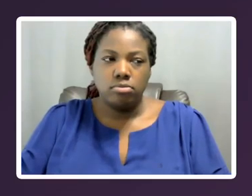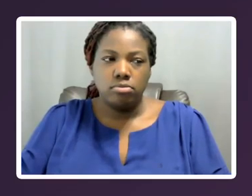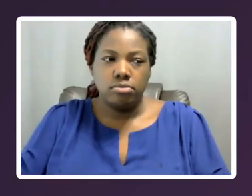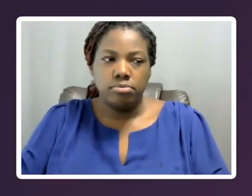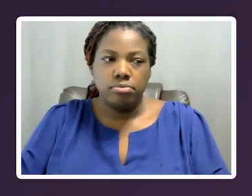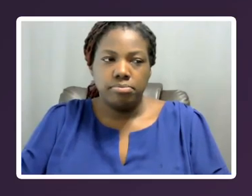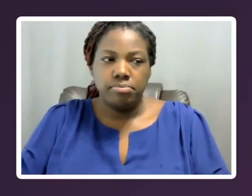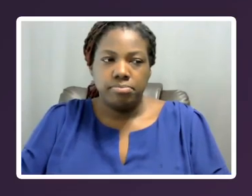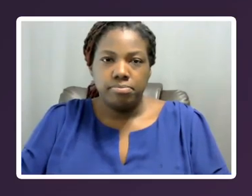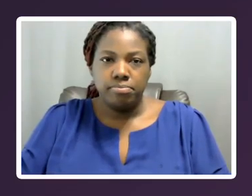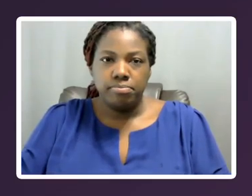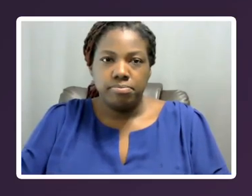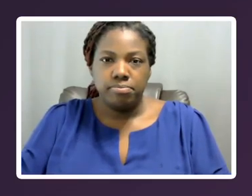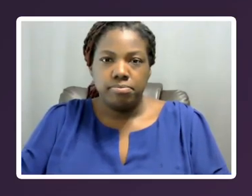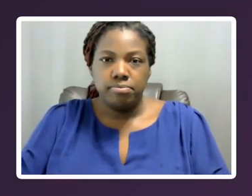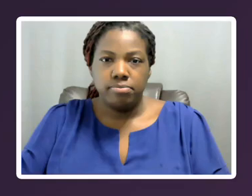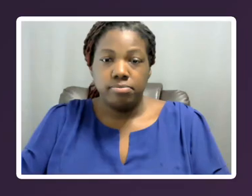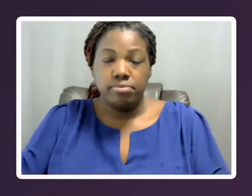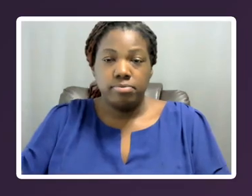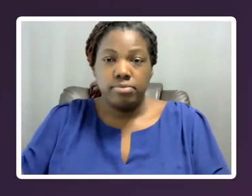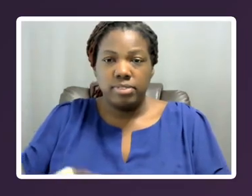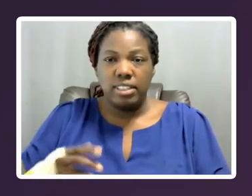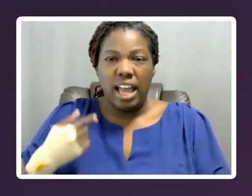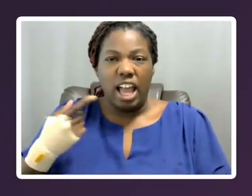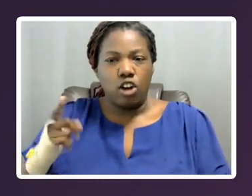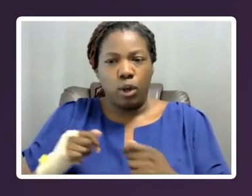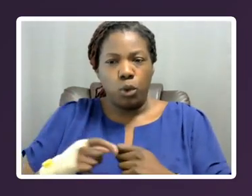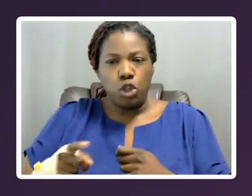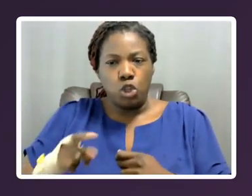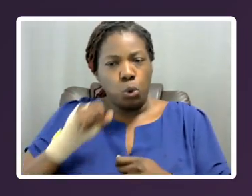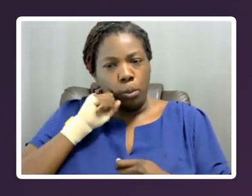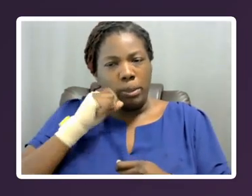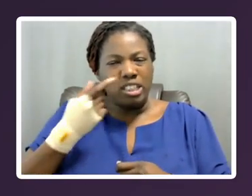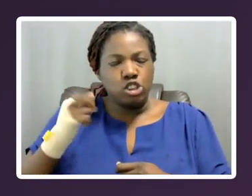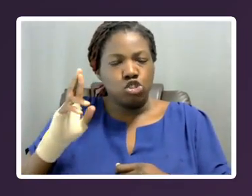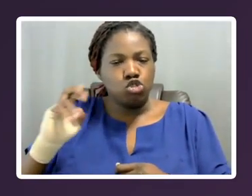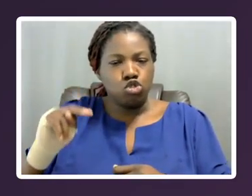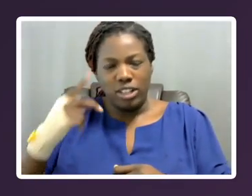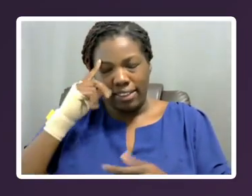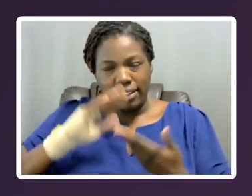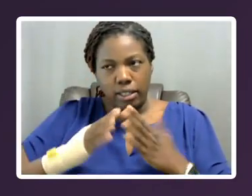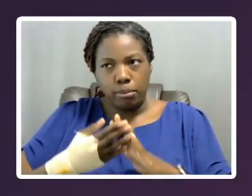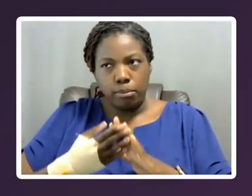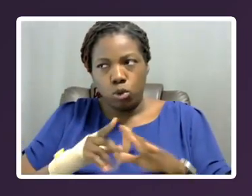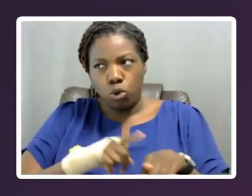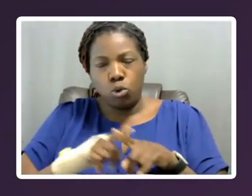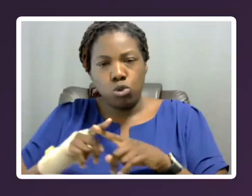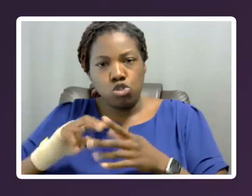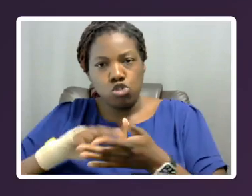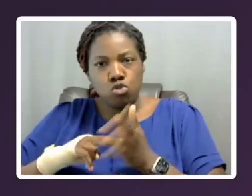Abbie Hitzemann: Ms. Green, I agree with you. And I also feel like community can also be -- you can have more than one community